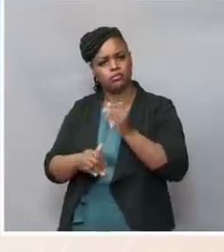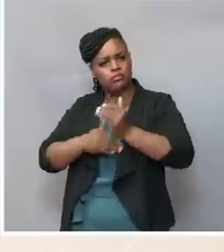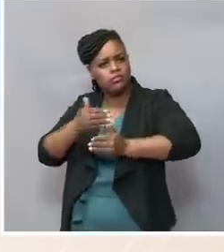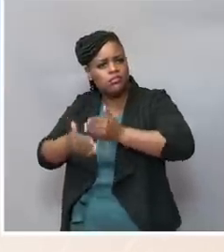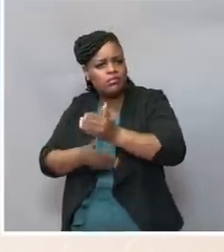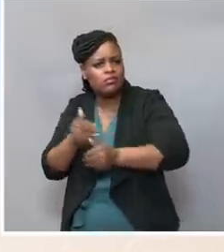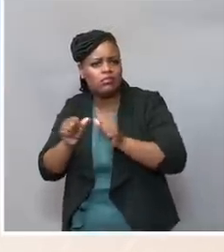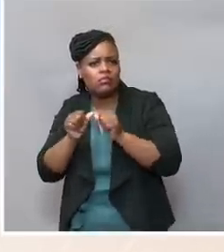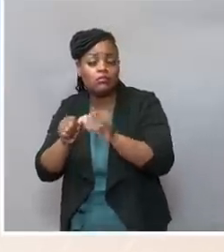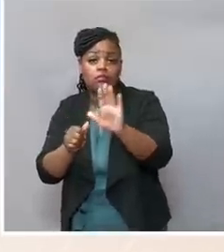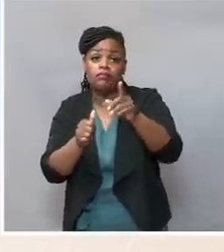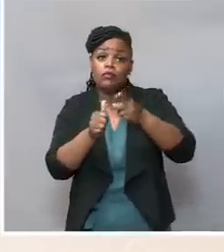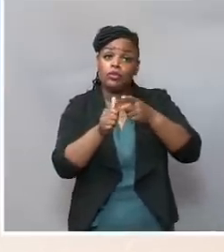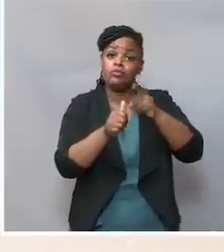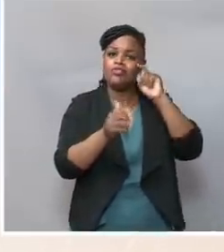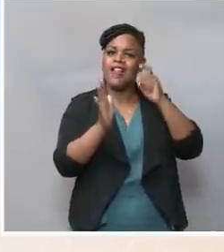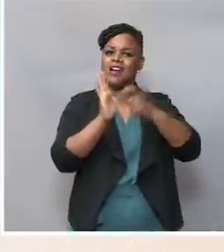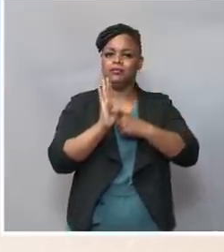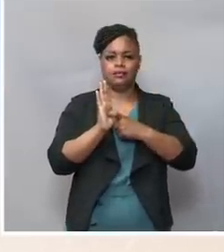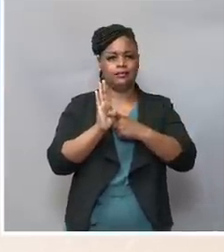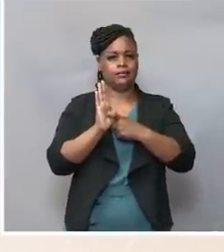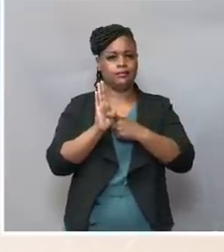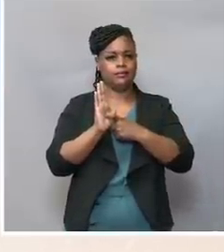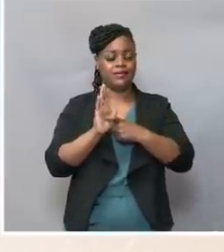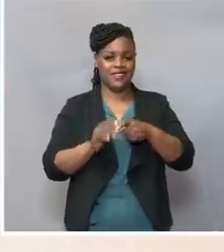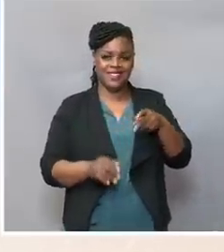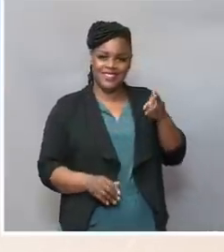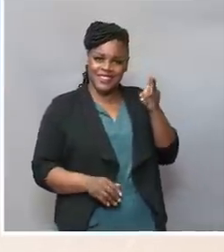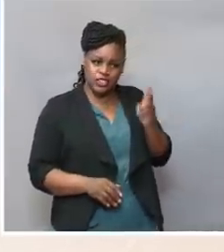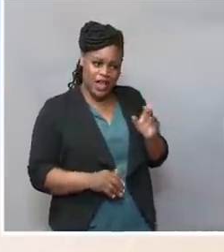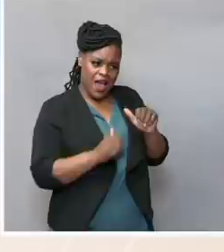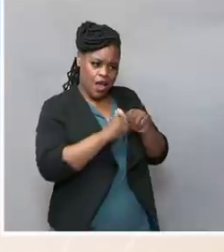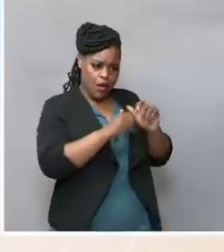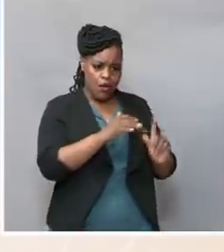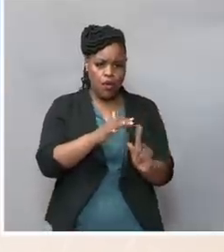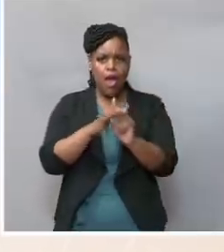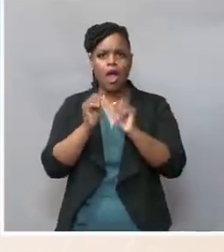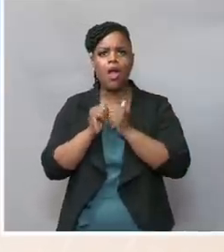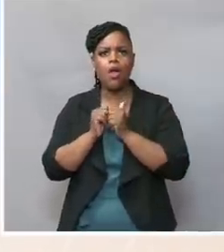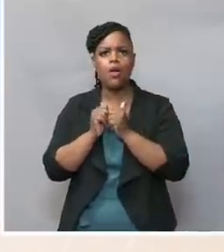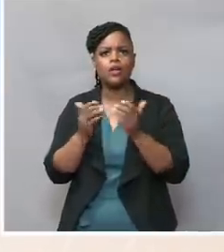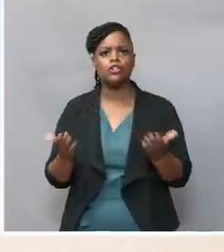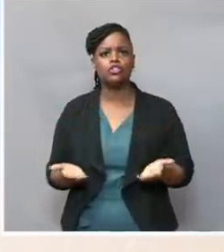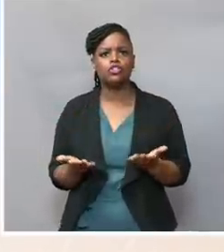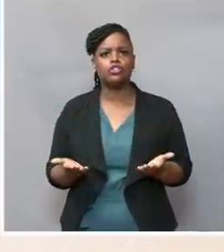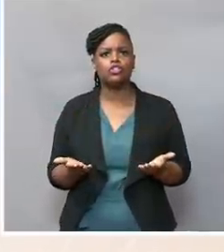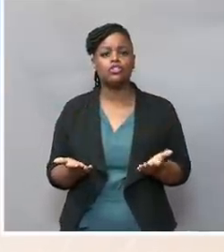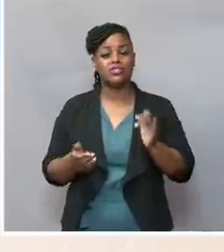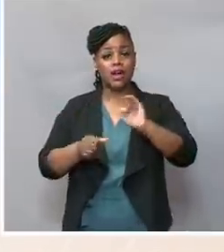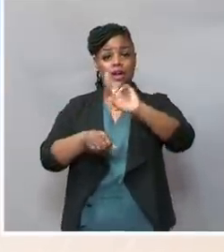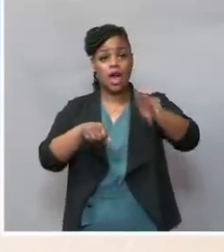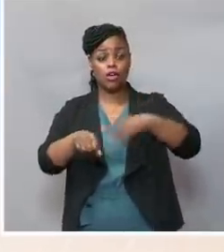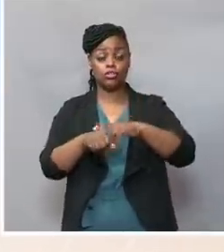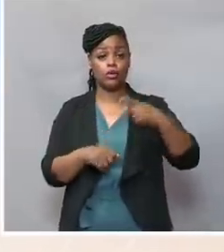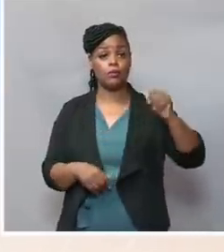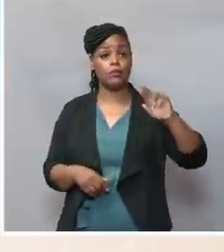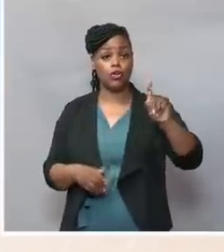that brought us here. Now, as we celebrated National Park Week this week, each day has had a theme.